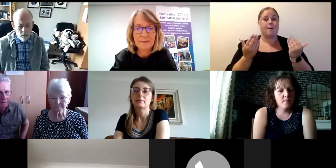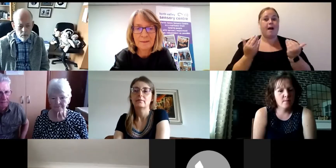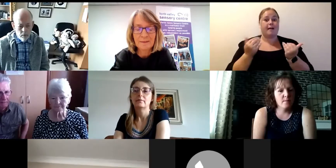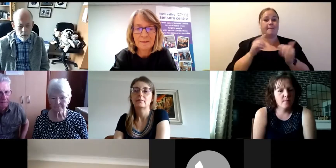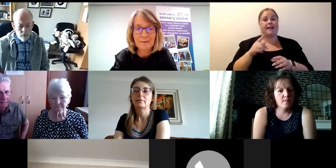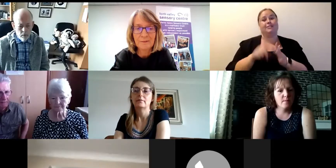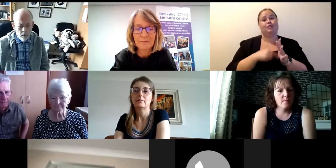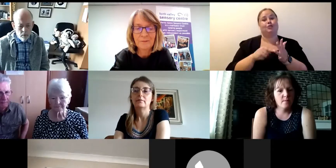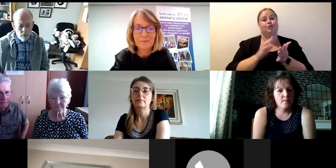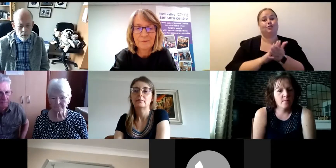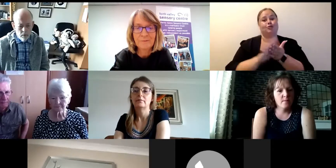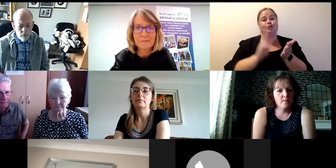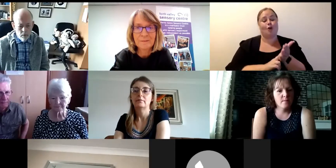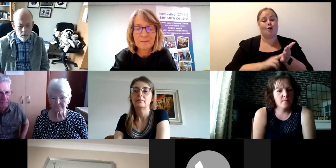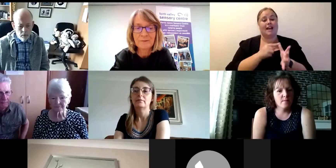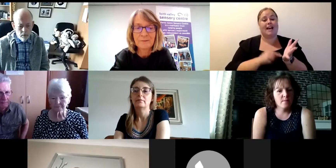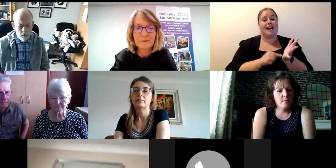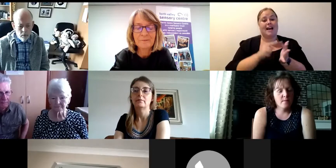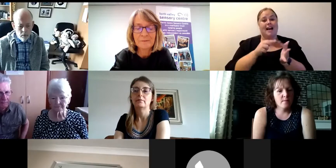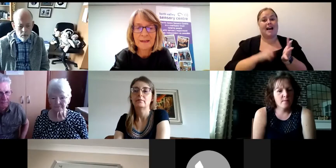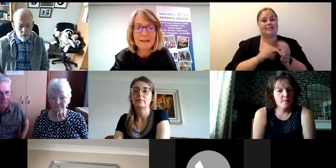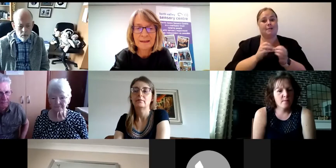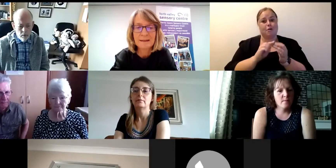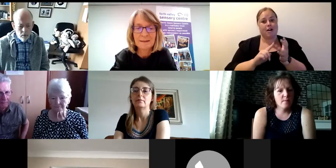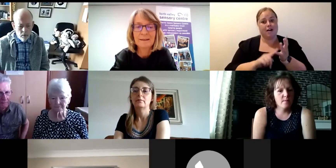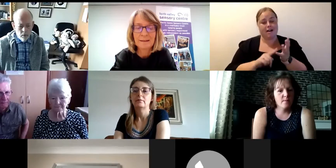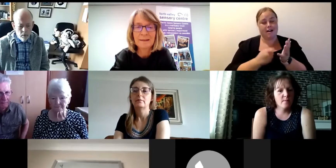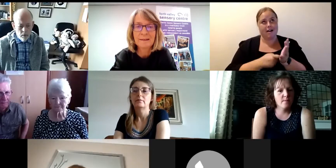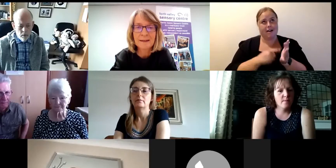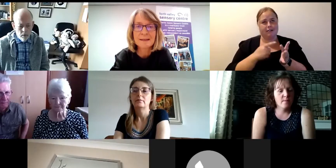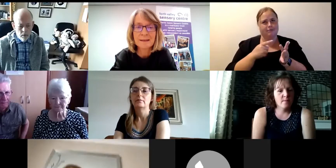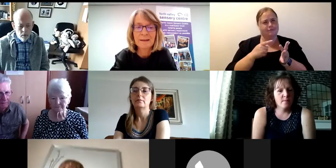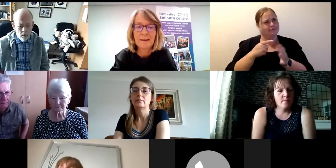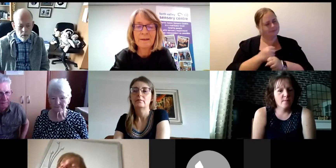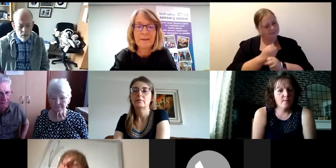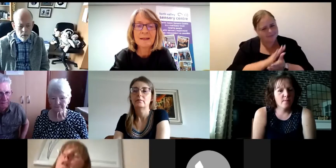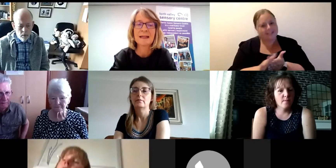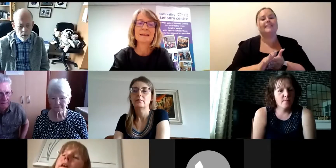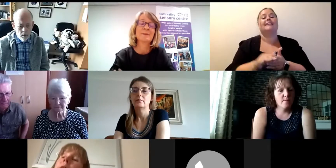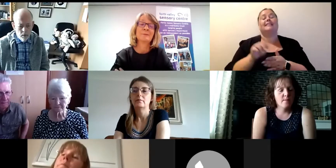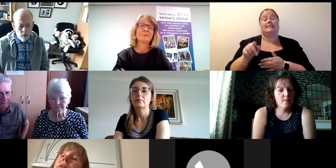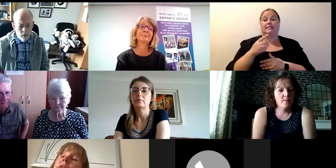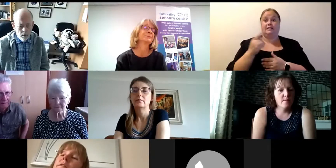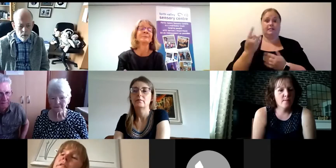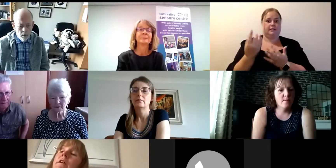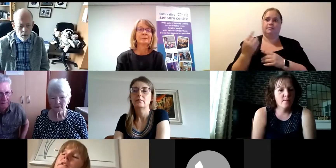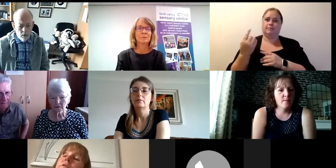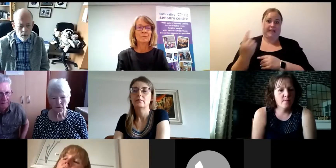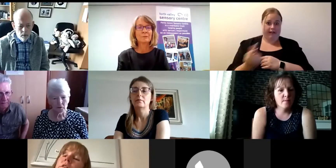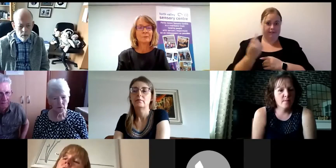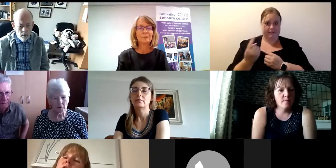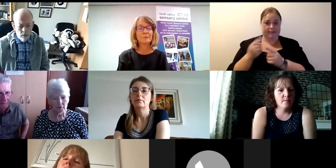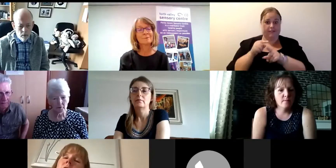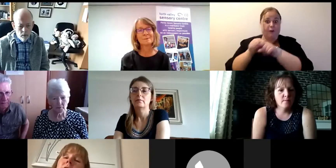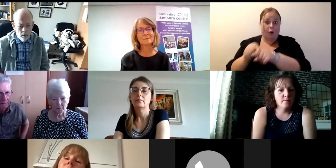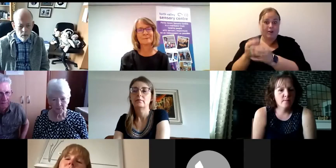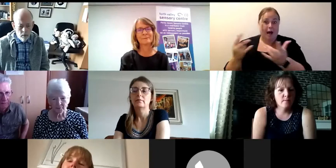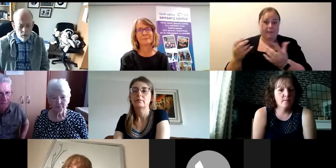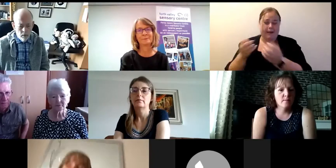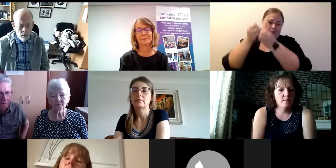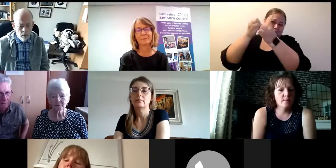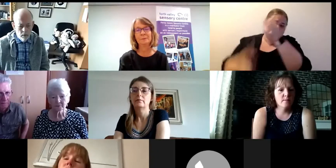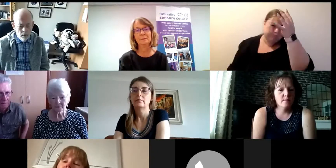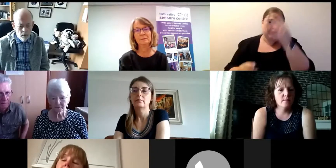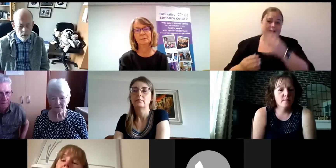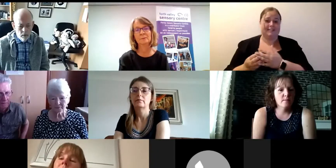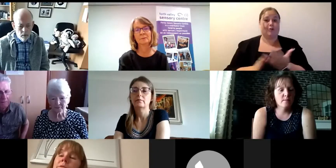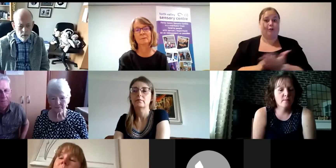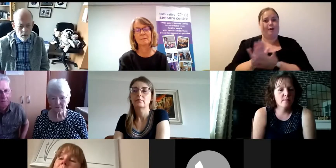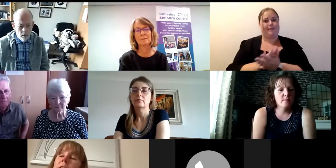people with sensory impairments they can share it with. Social media can have a bad name